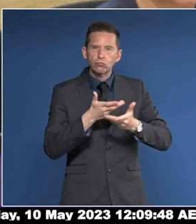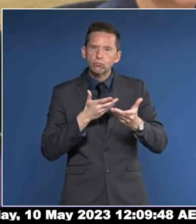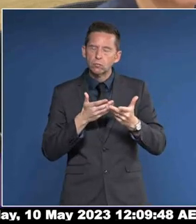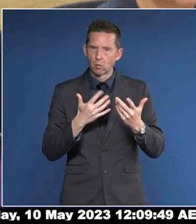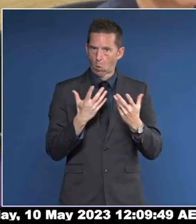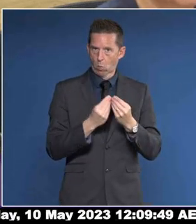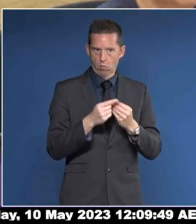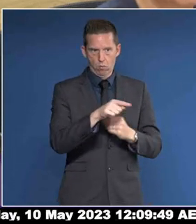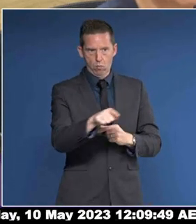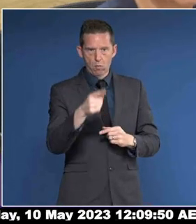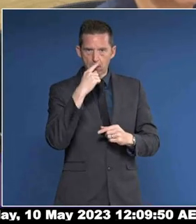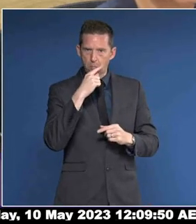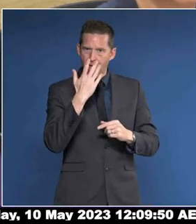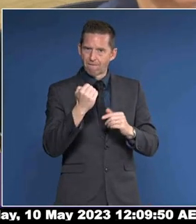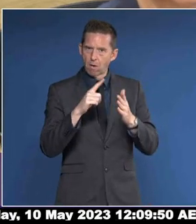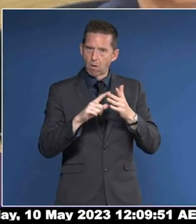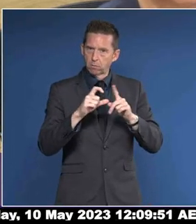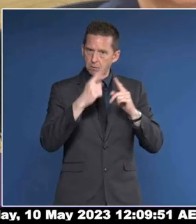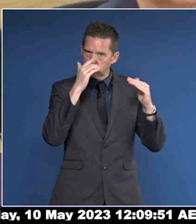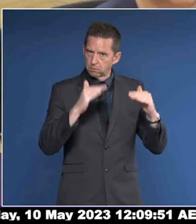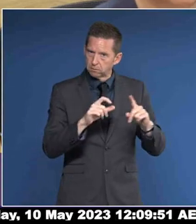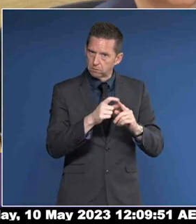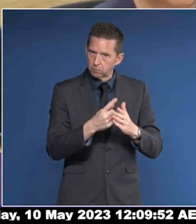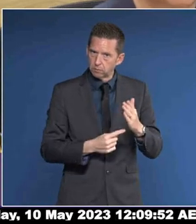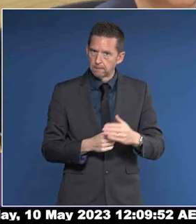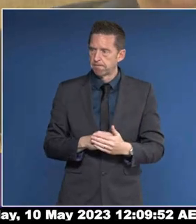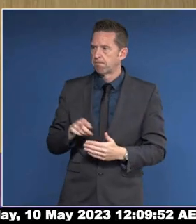intellectual disability? I do not believe we have any training of that nature.